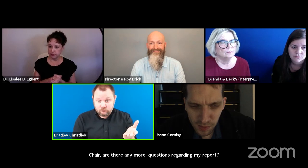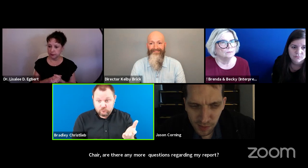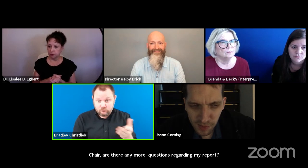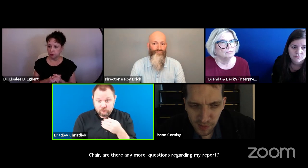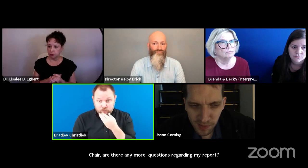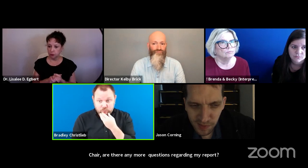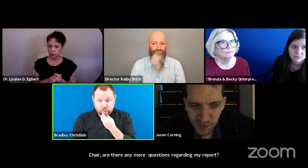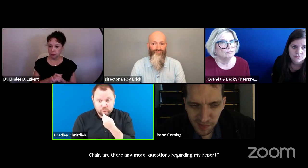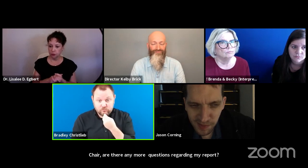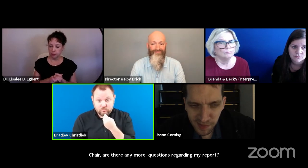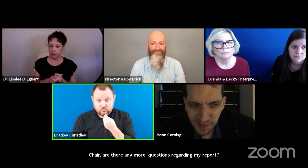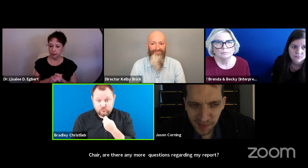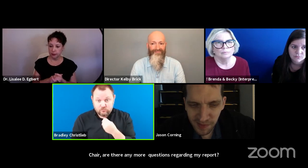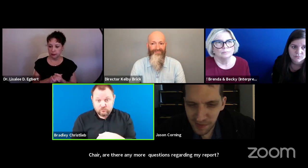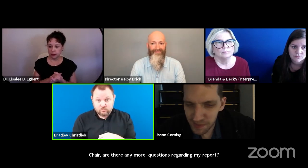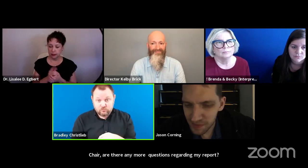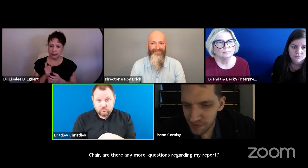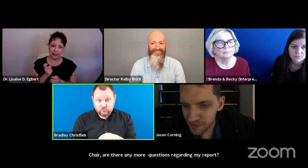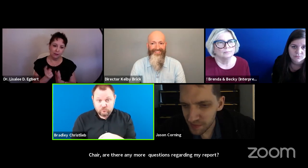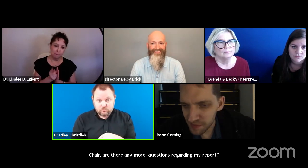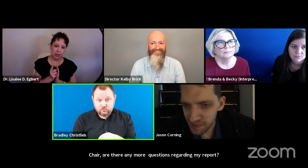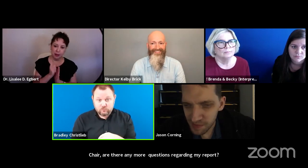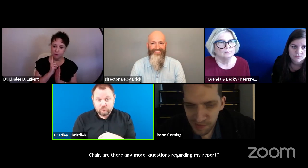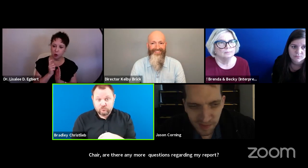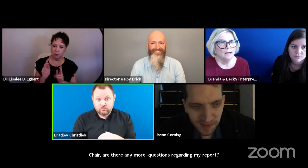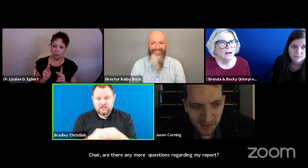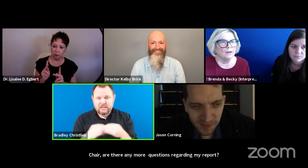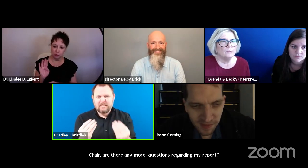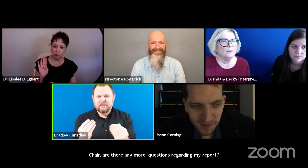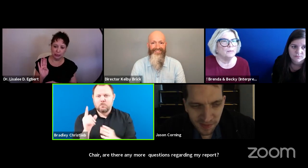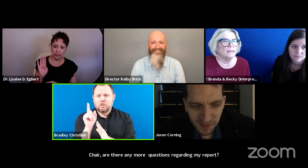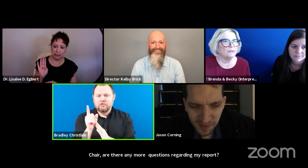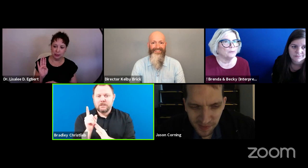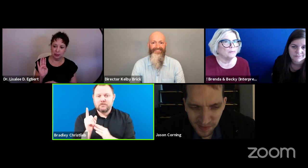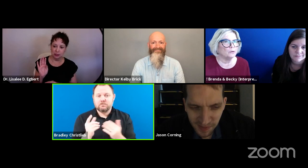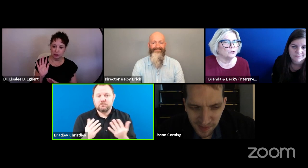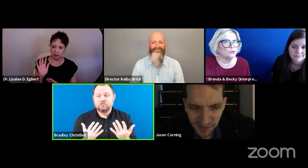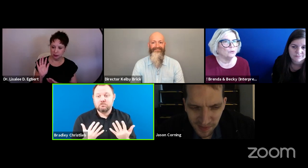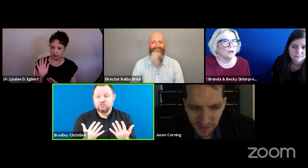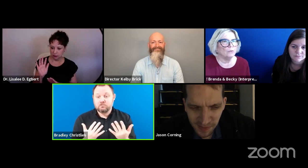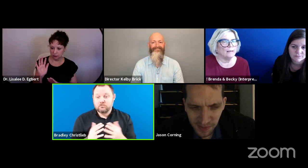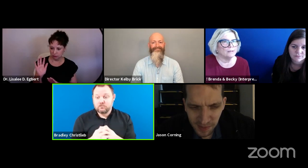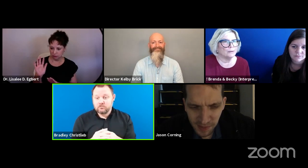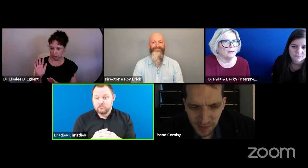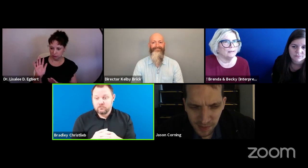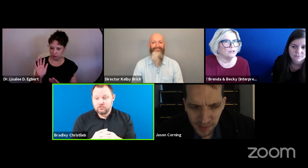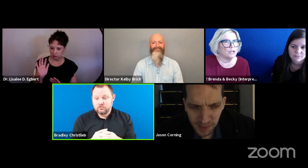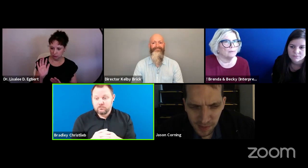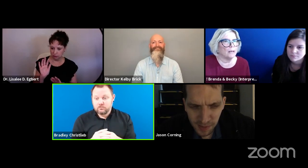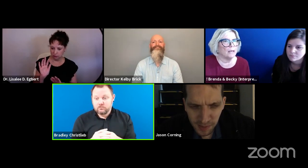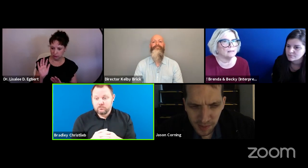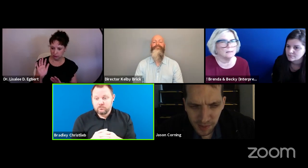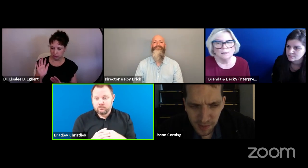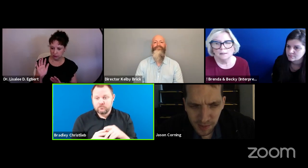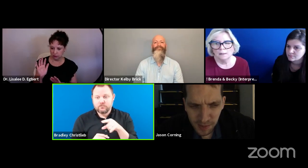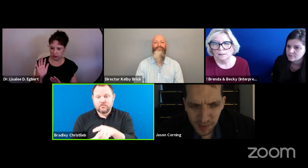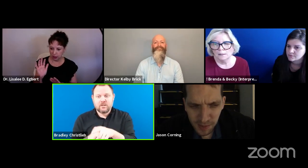I'll give a minute for people to raise their hand in the chat box.